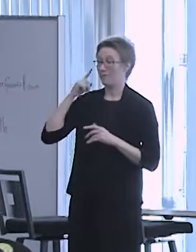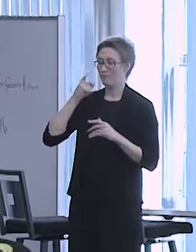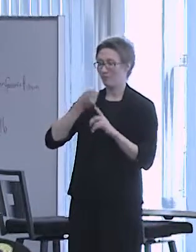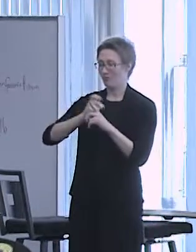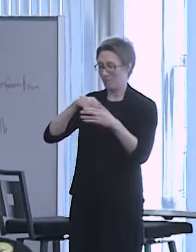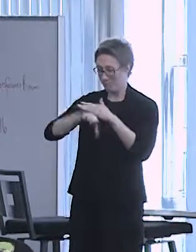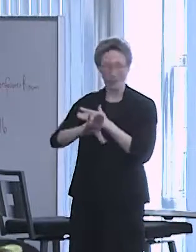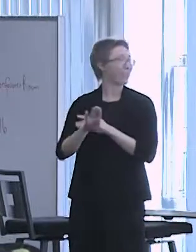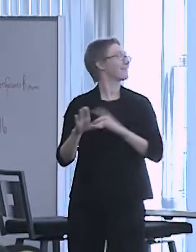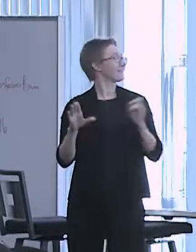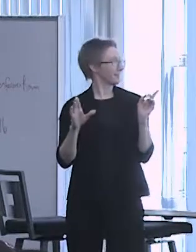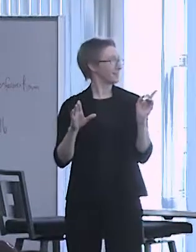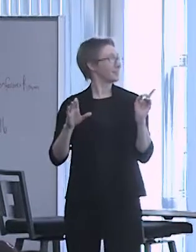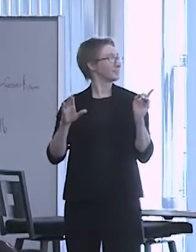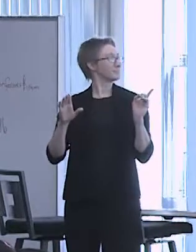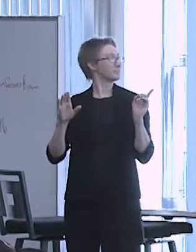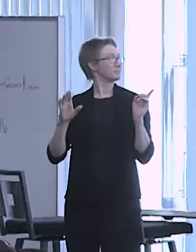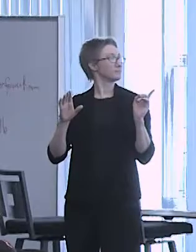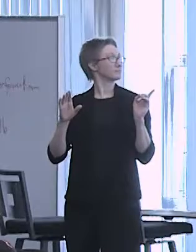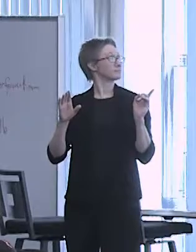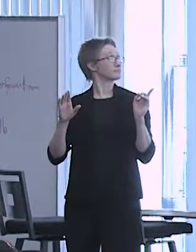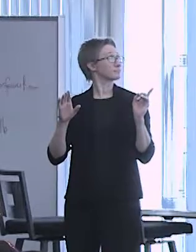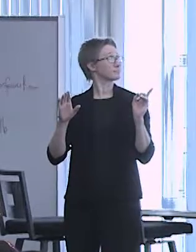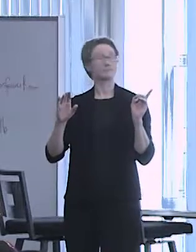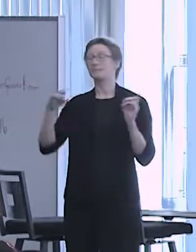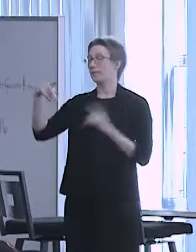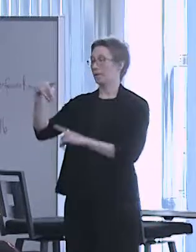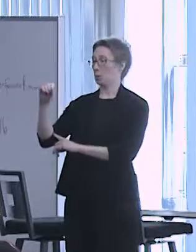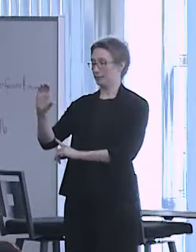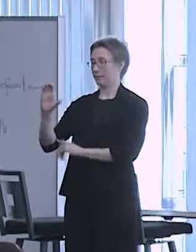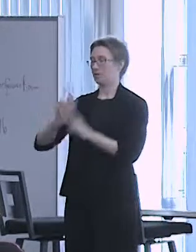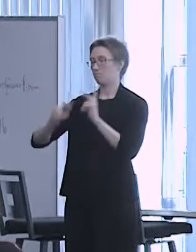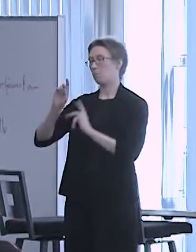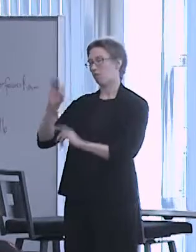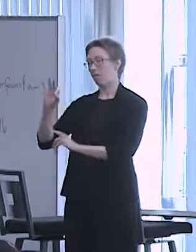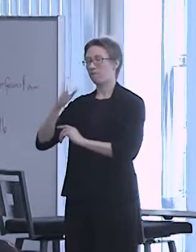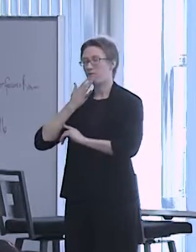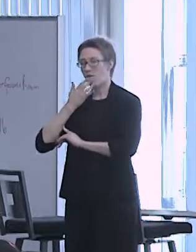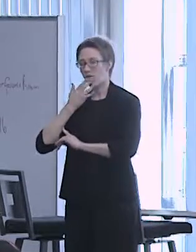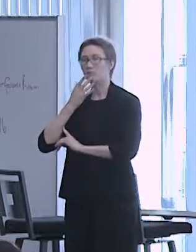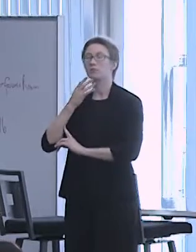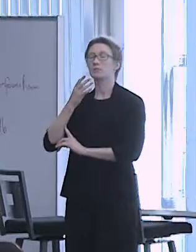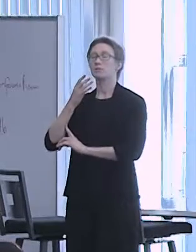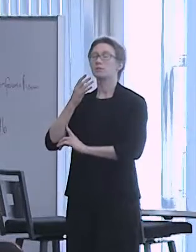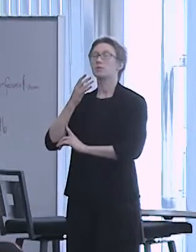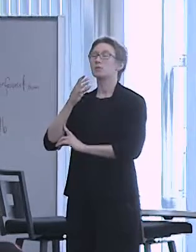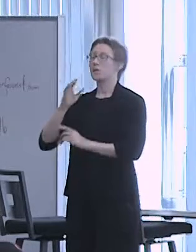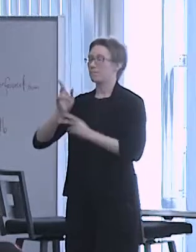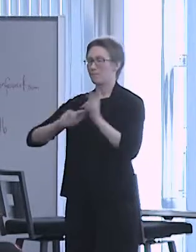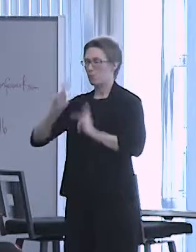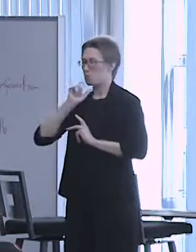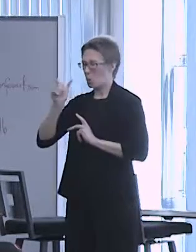People of color, or POC, or indigenous people, are people who don't benefit from white supremacy